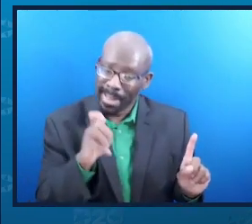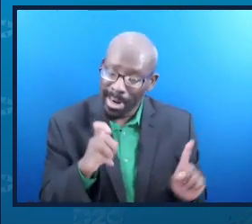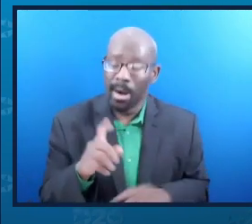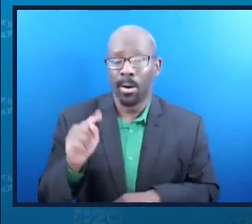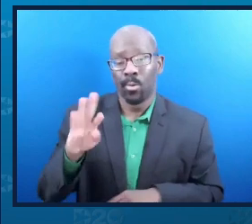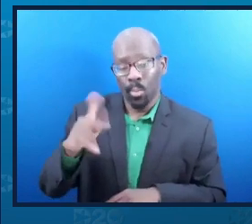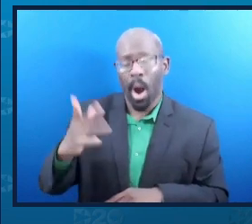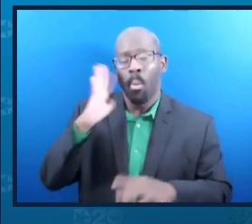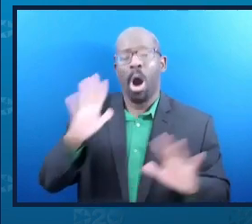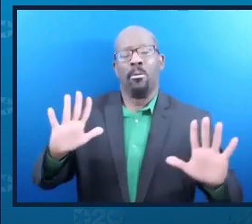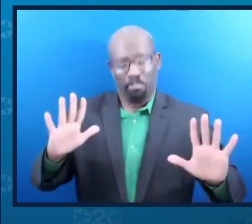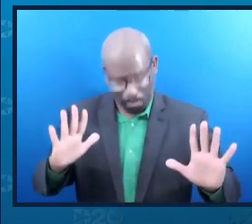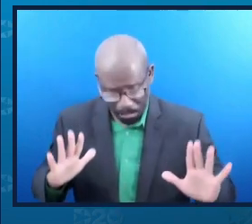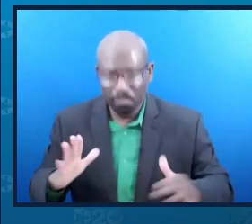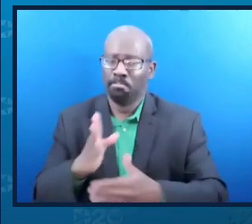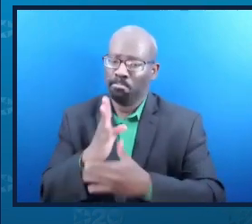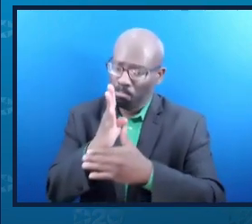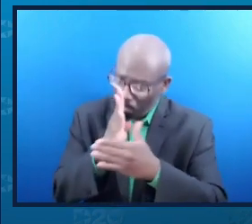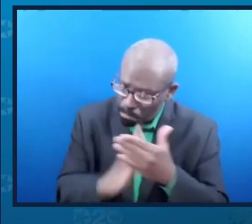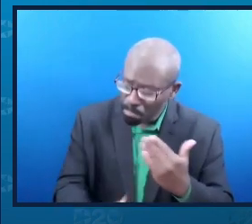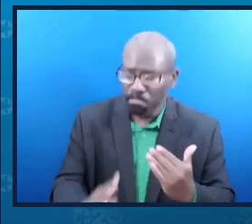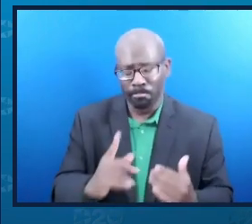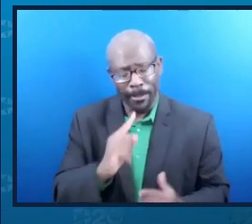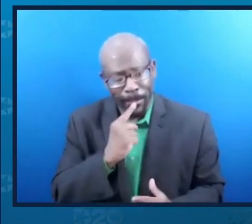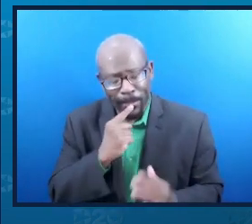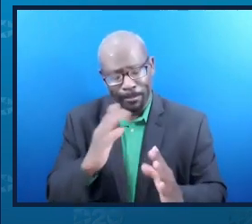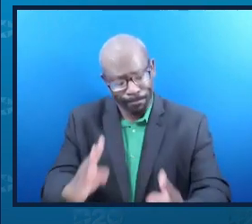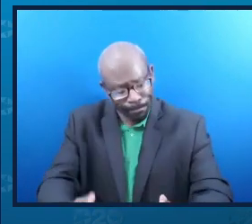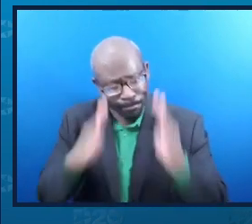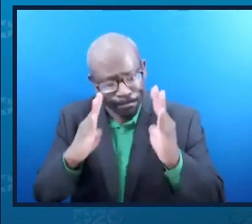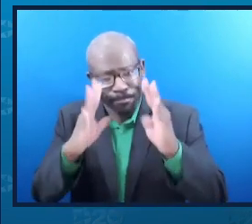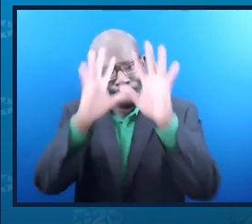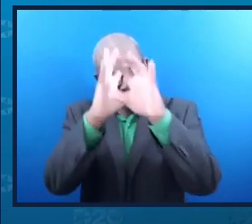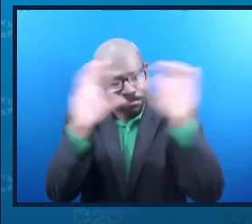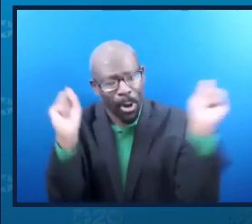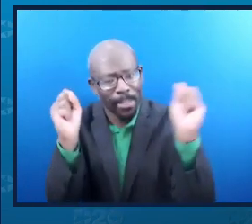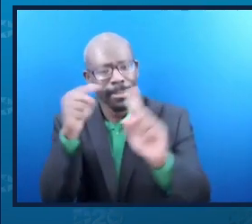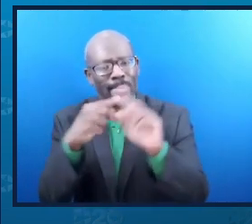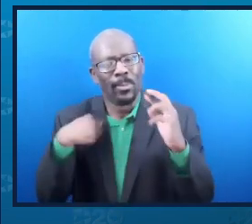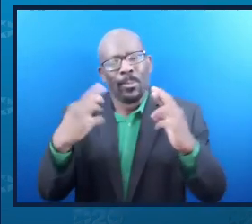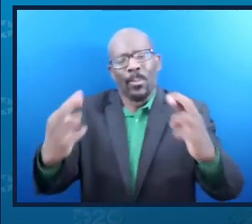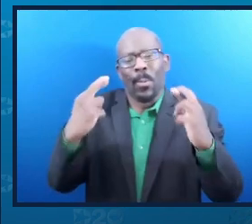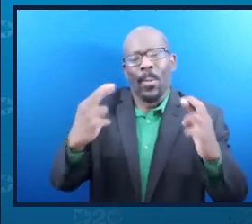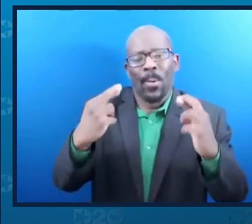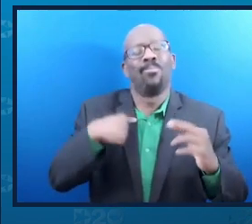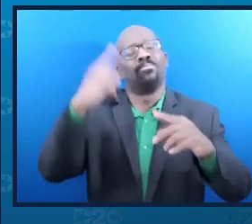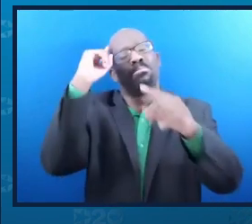INTERESTS IN TAKING THE JOB SERIOUSLY.